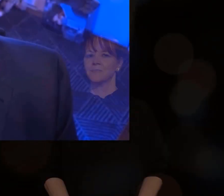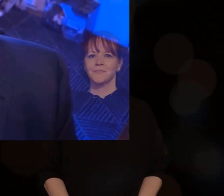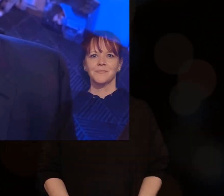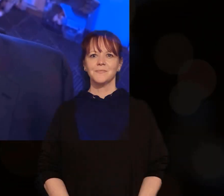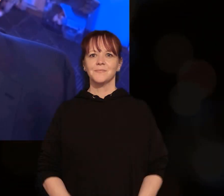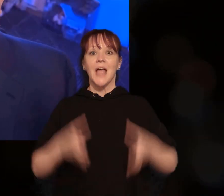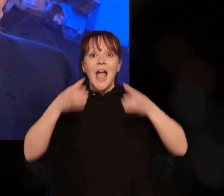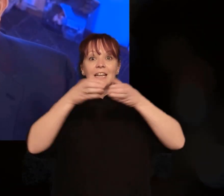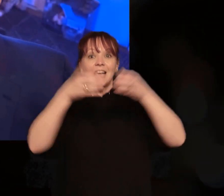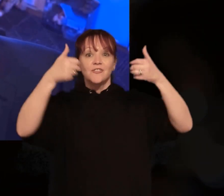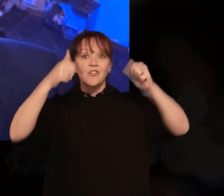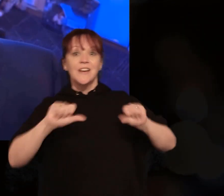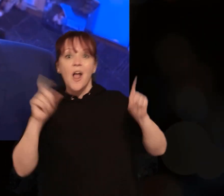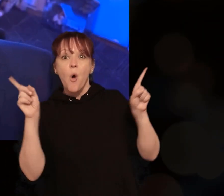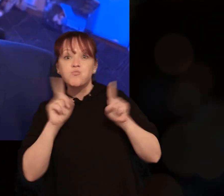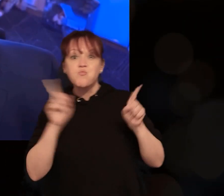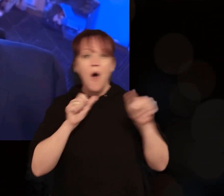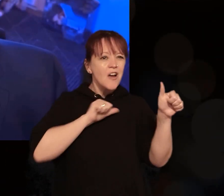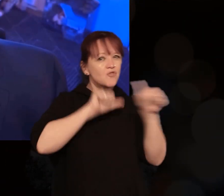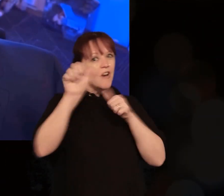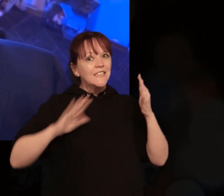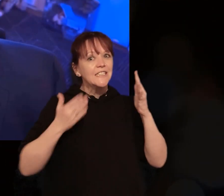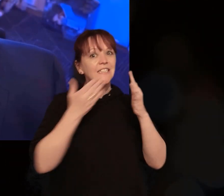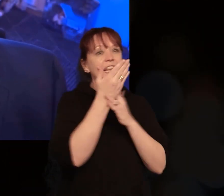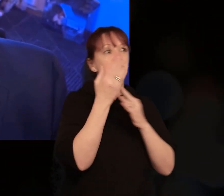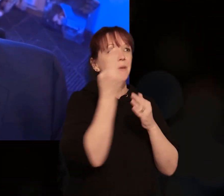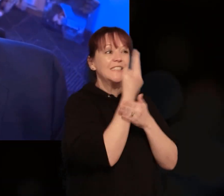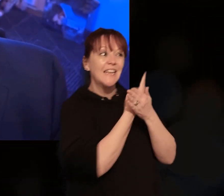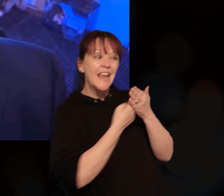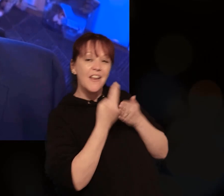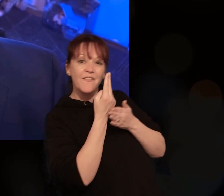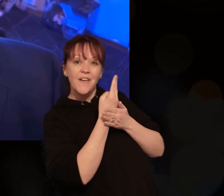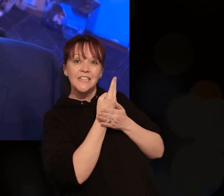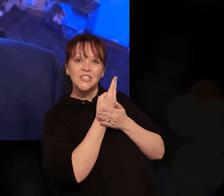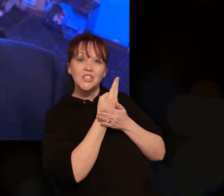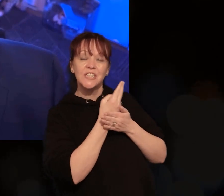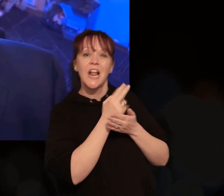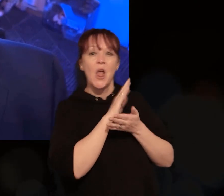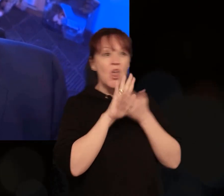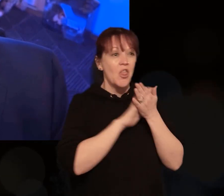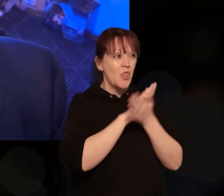Next up, we have Greatest Accessibility Innovation celebrating new steps forward for the industry.